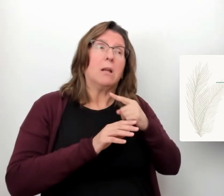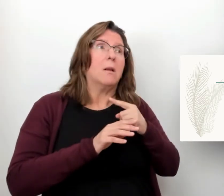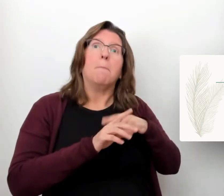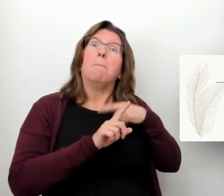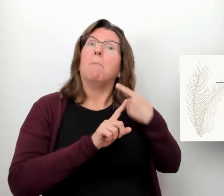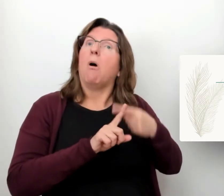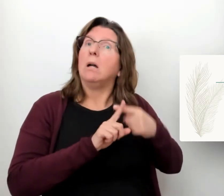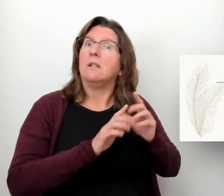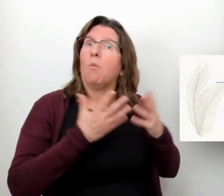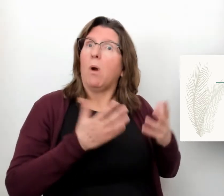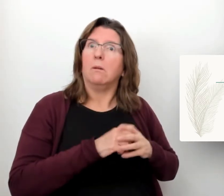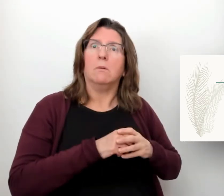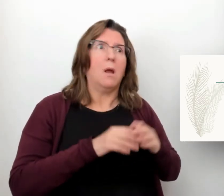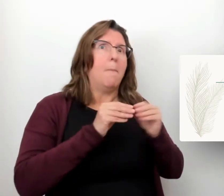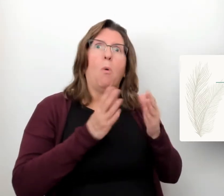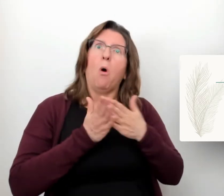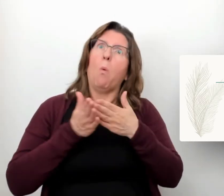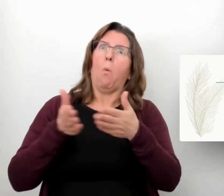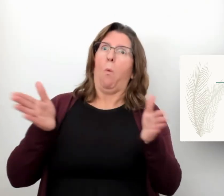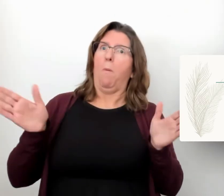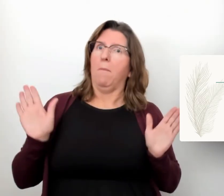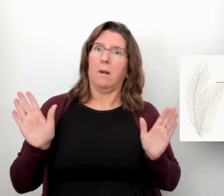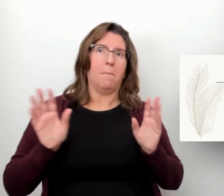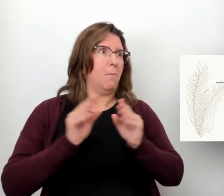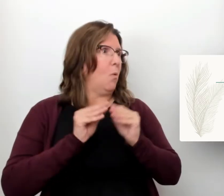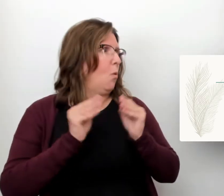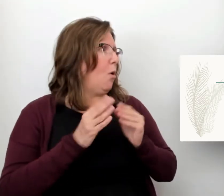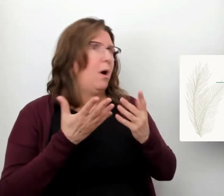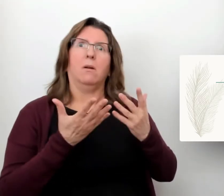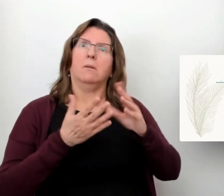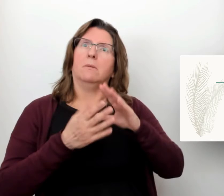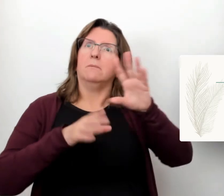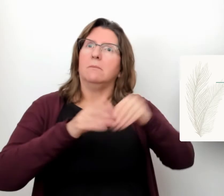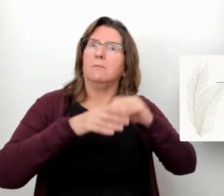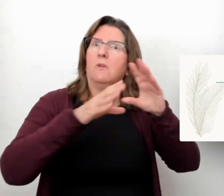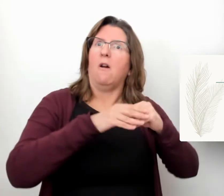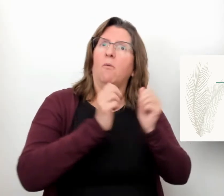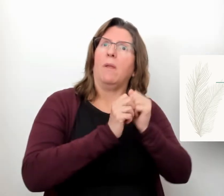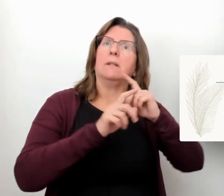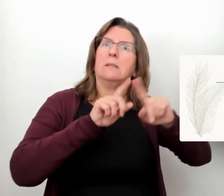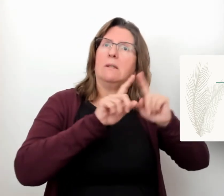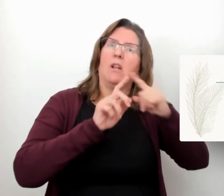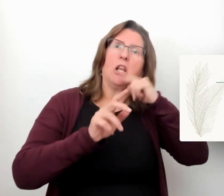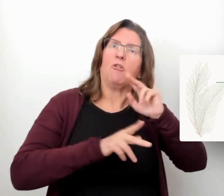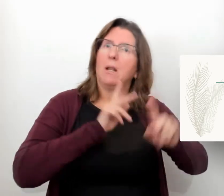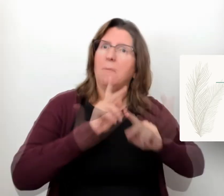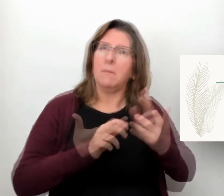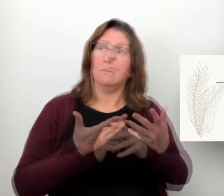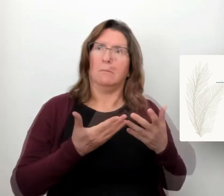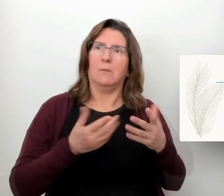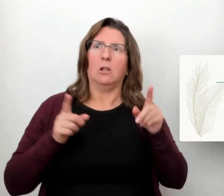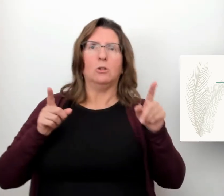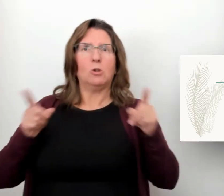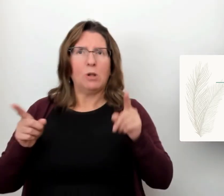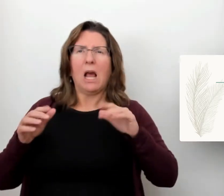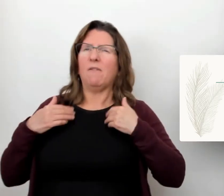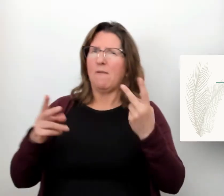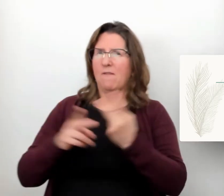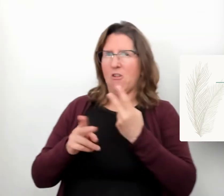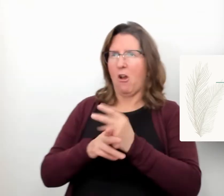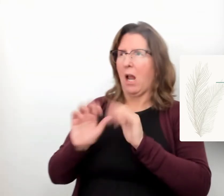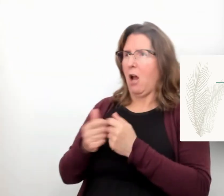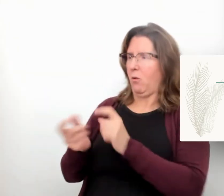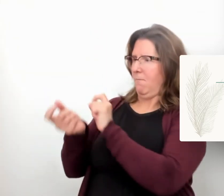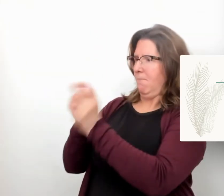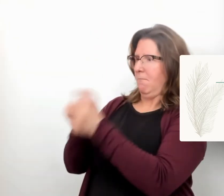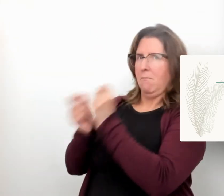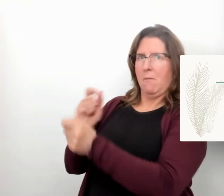What is offered by the hearing world? The variety of opportunities to be involved with things that we find interesting.